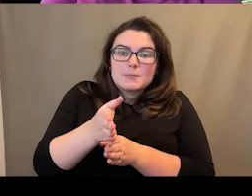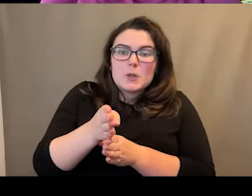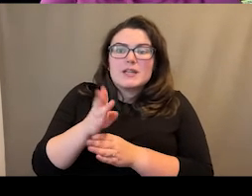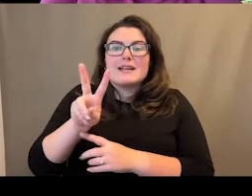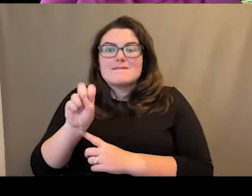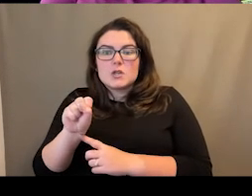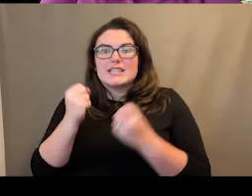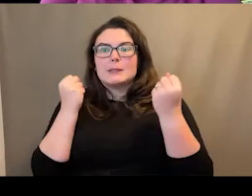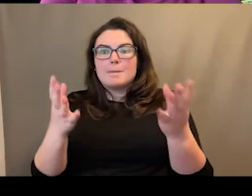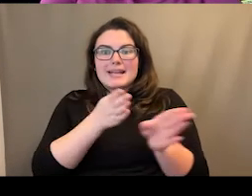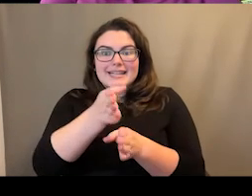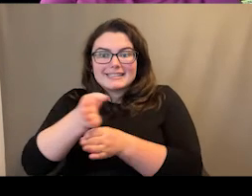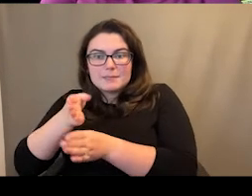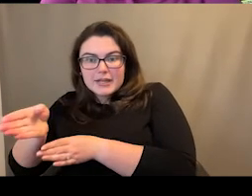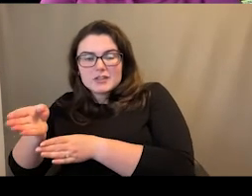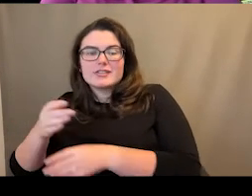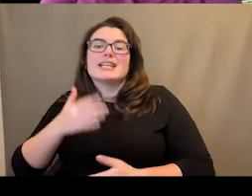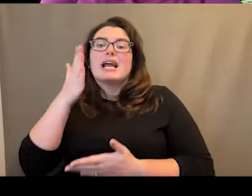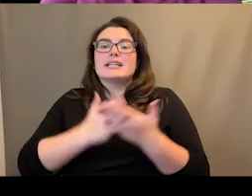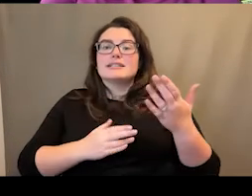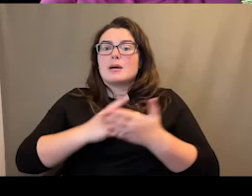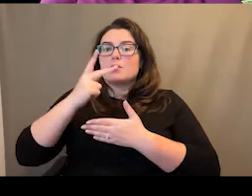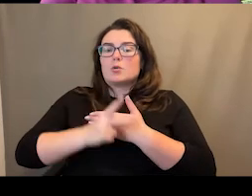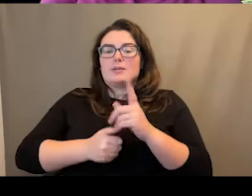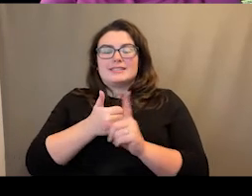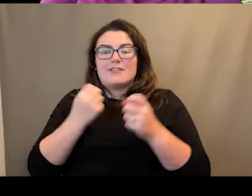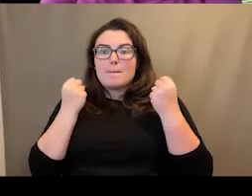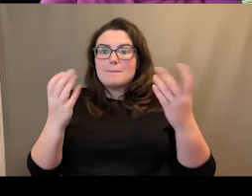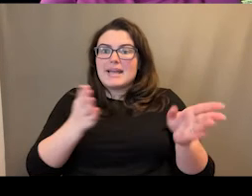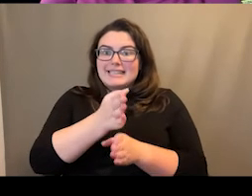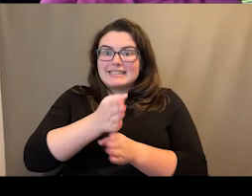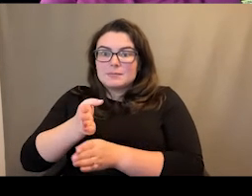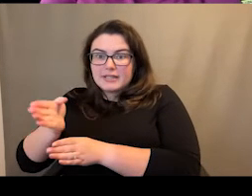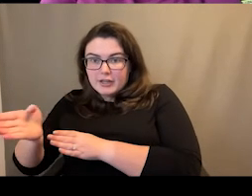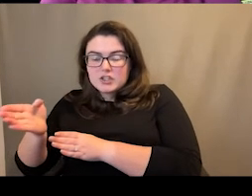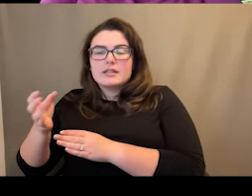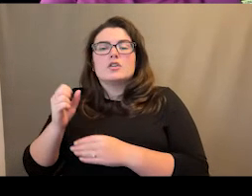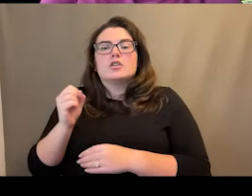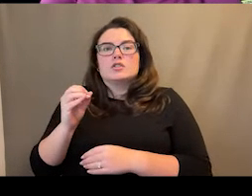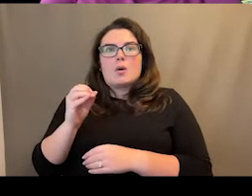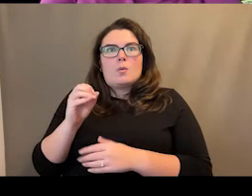Some programs are multidisciplinary programs. Therefore, when you write,